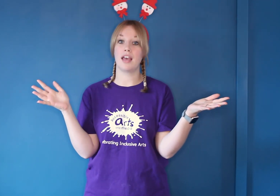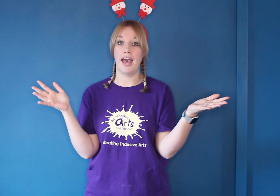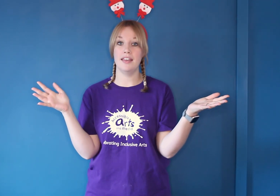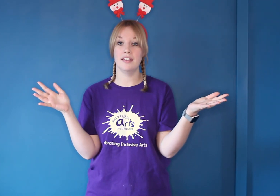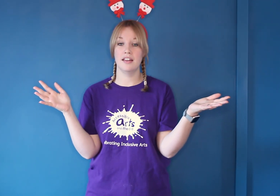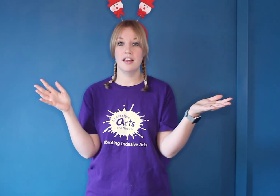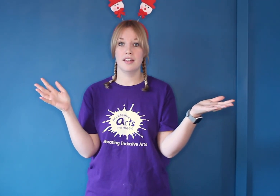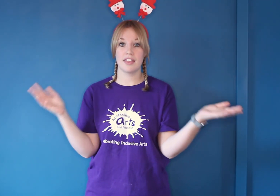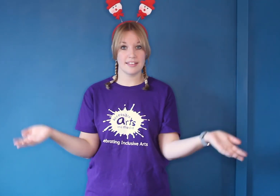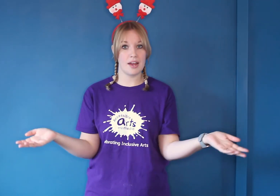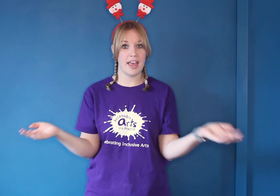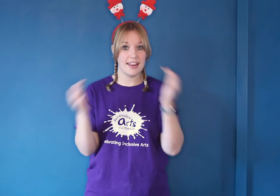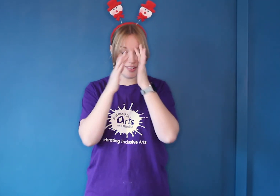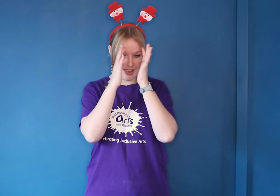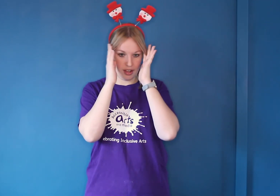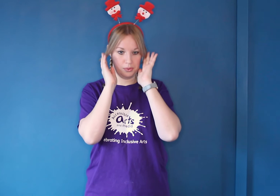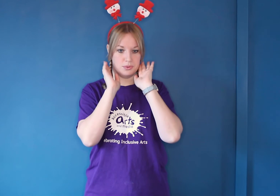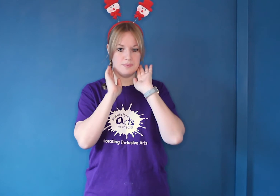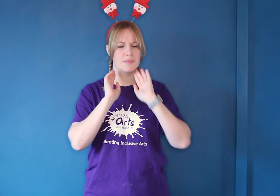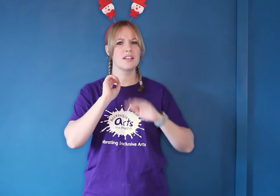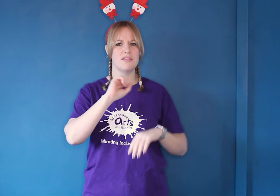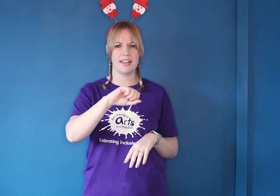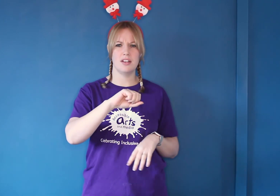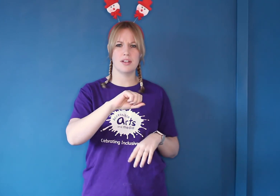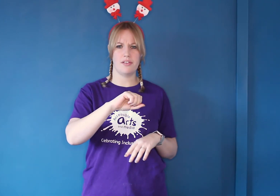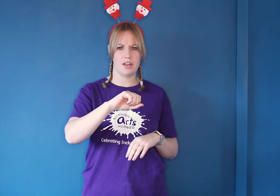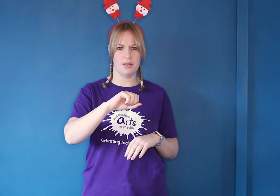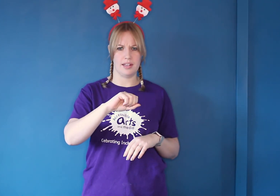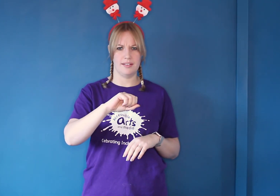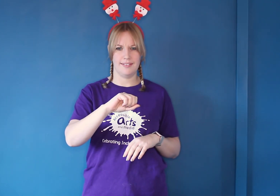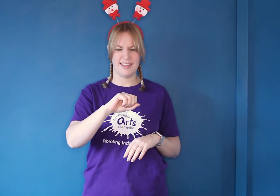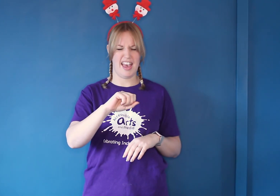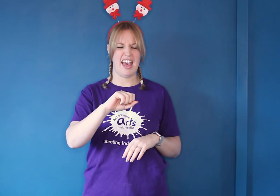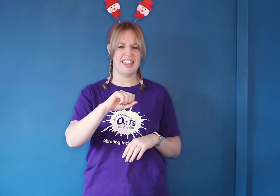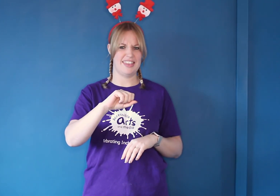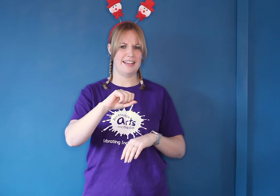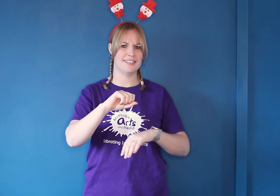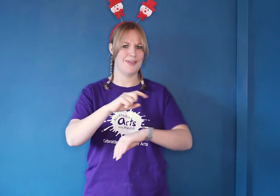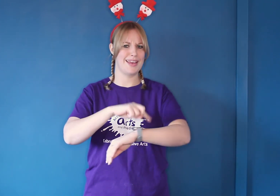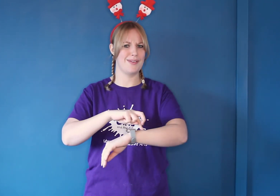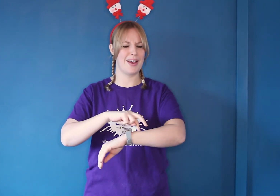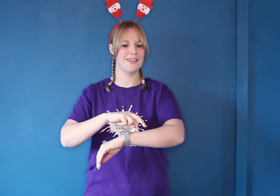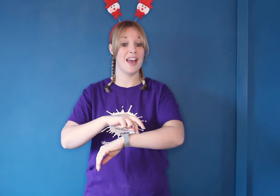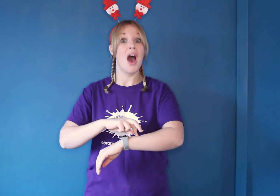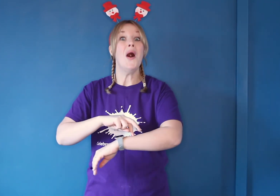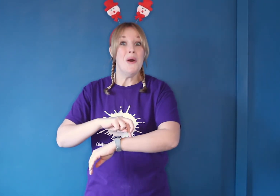Ok? So that’s how the ending goes. Do you reckon you can have a go at that? I think so. Here we go.